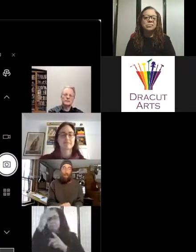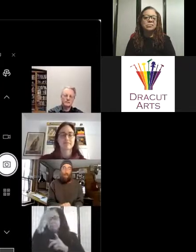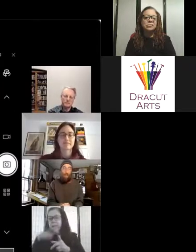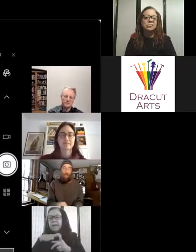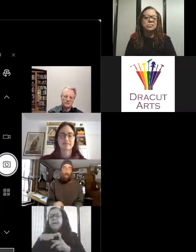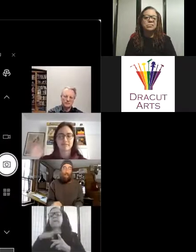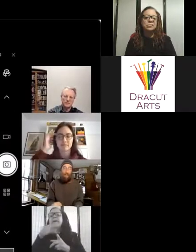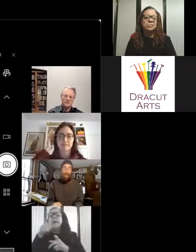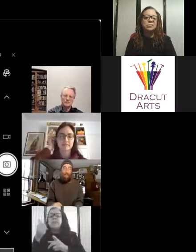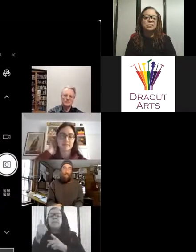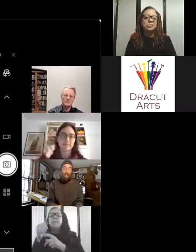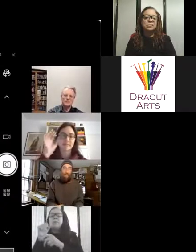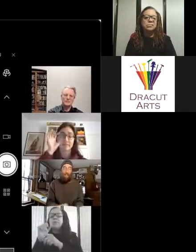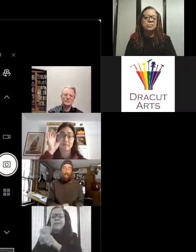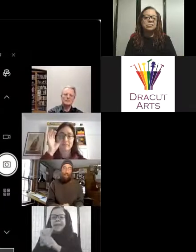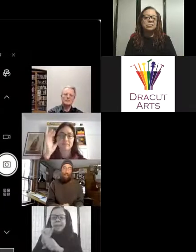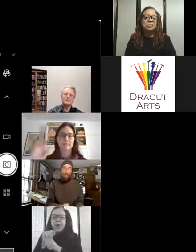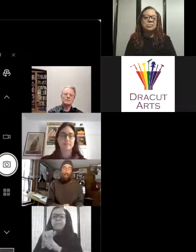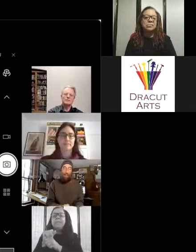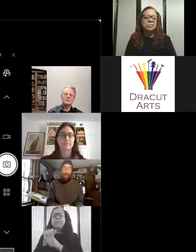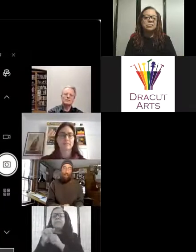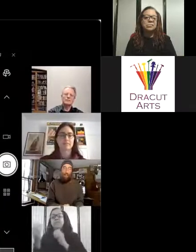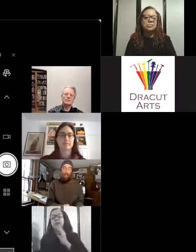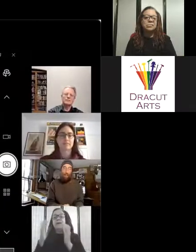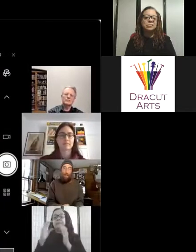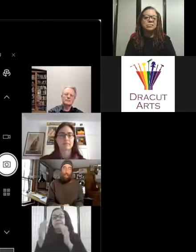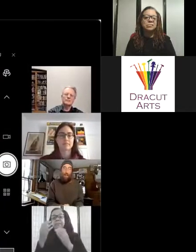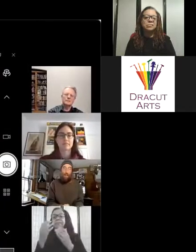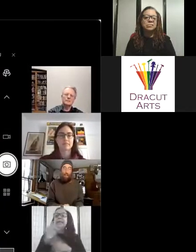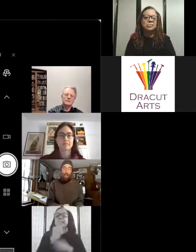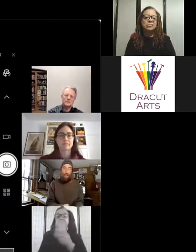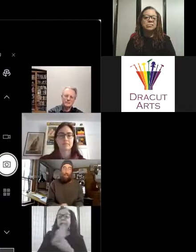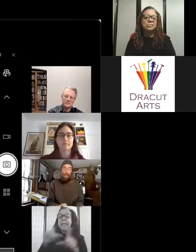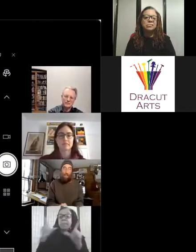And he's trying to reconcile that the liberty of the sheep is not the liberty